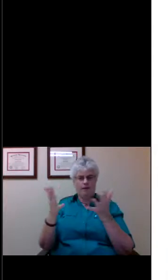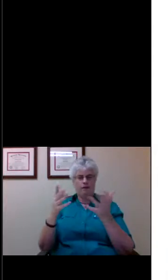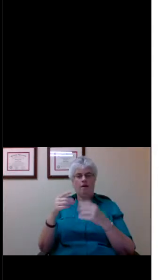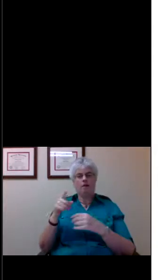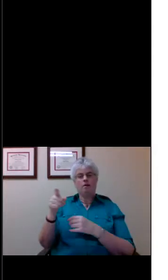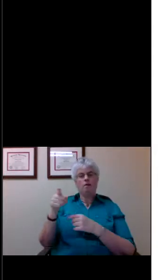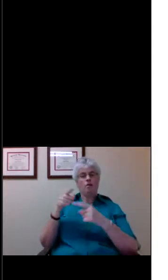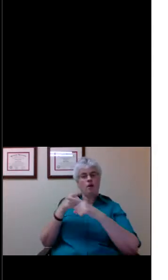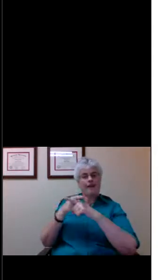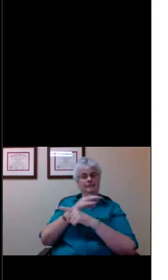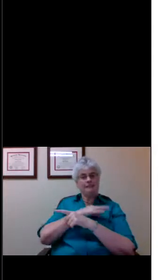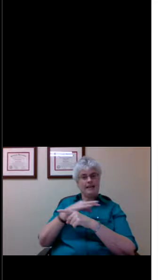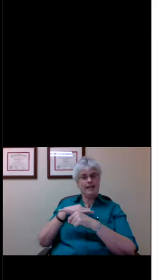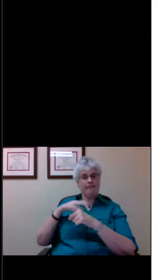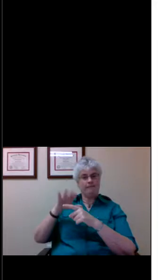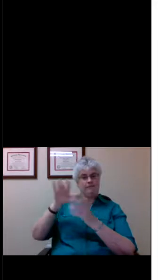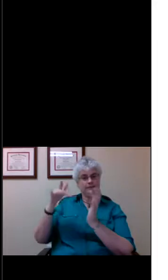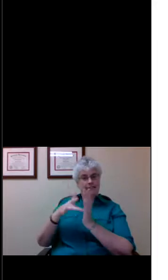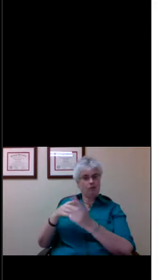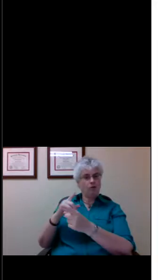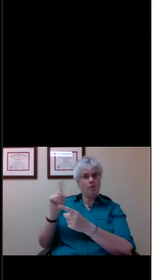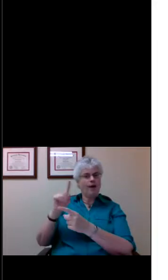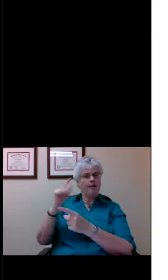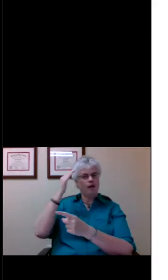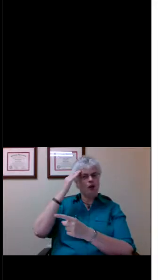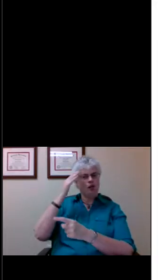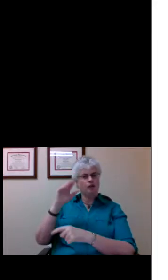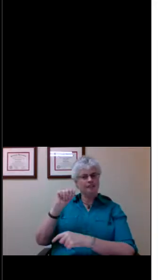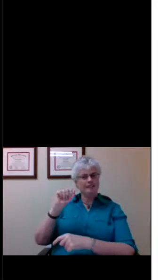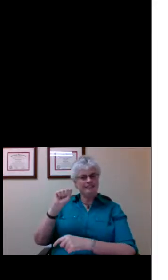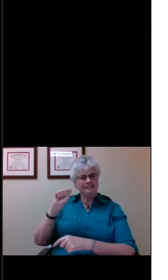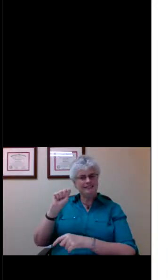interpreting agency or what their process would be, their Crisis Center